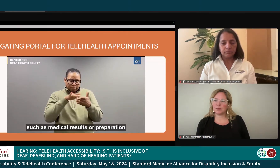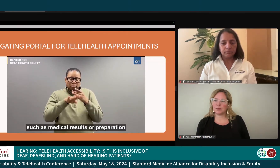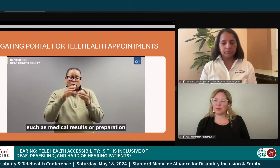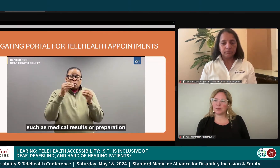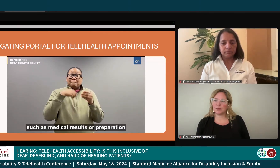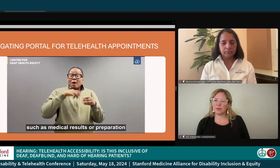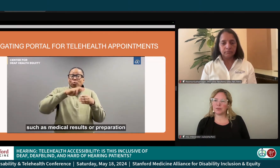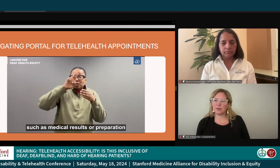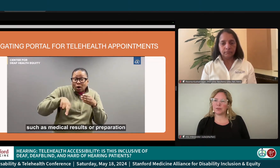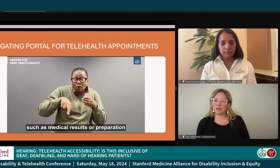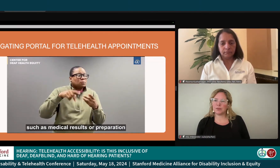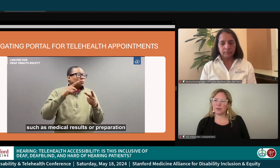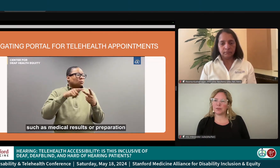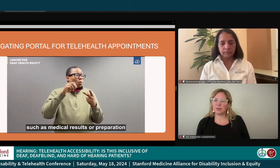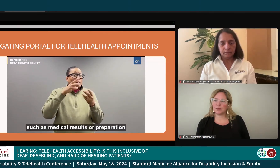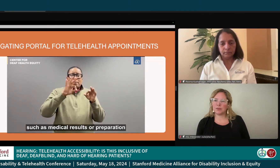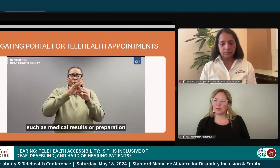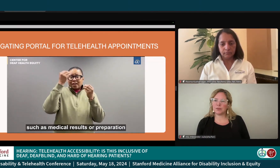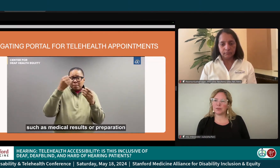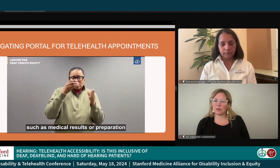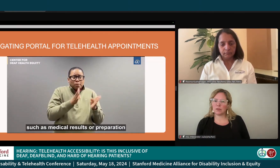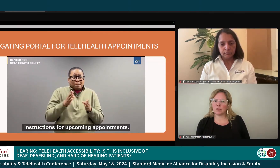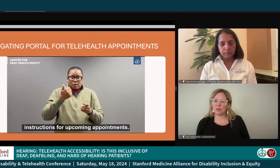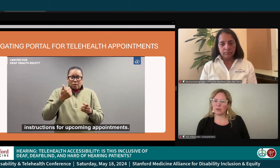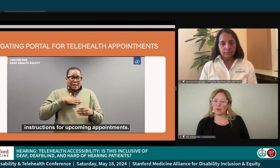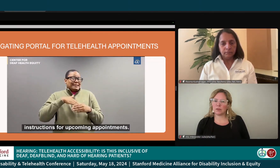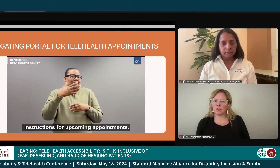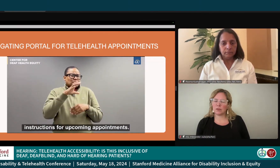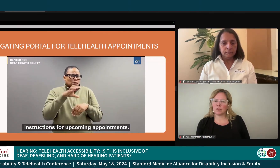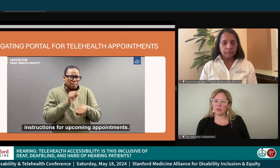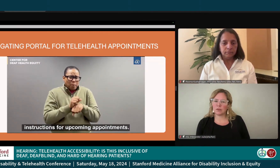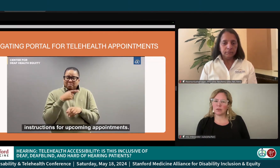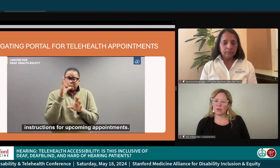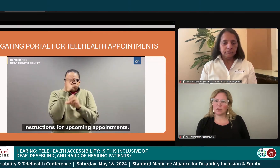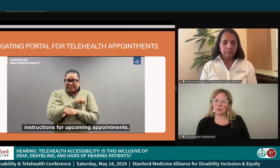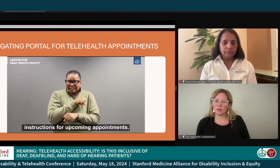overlook some of the information such as medical results or preparation instructions for upcoming